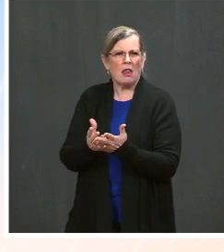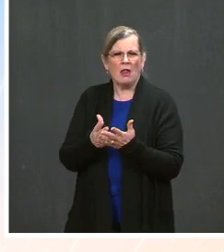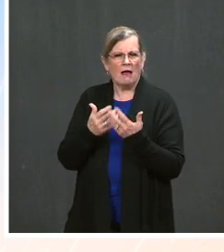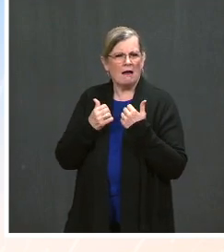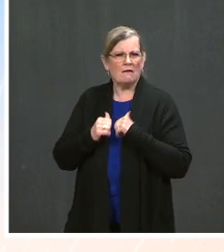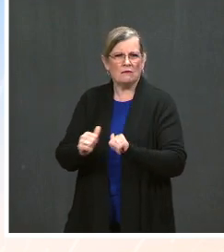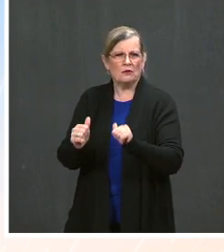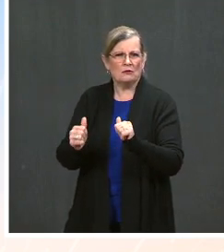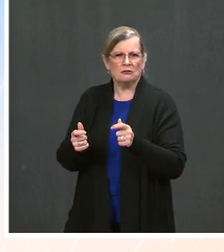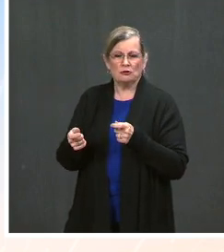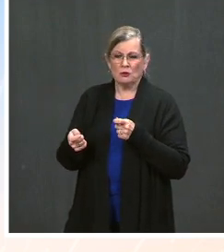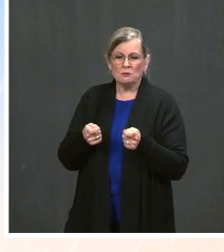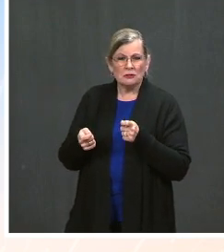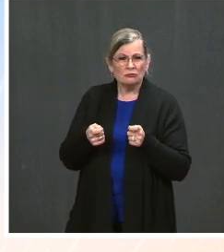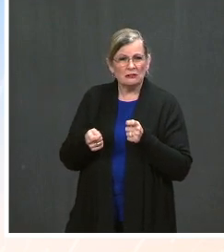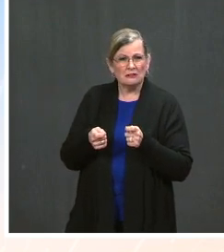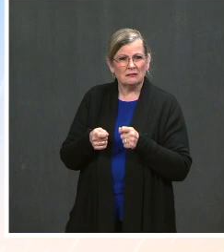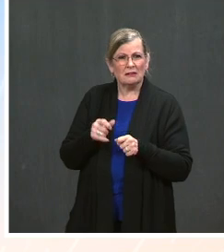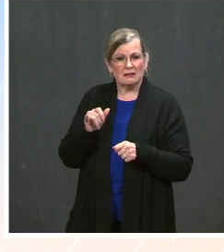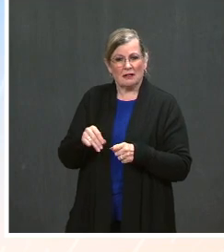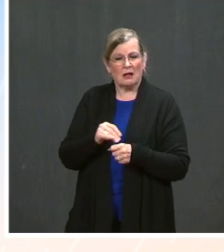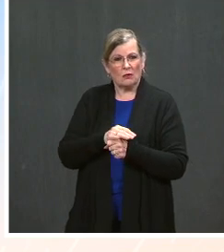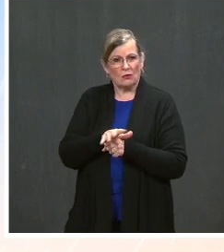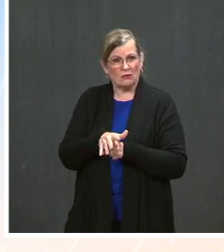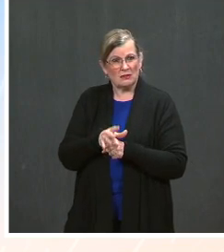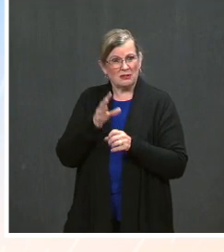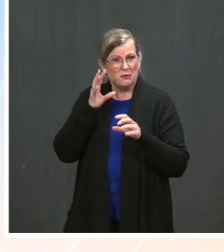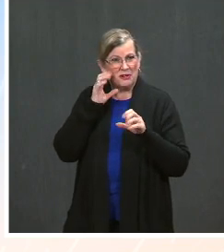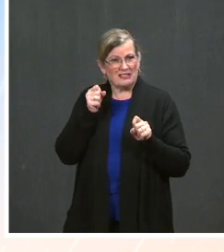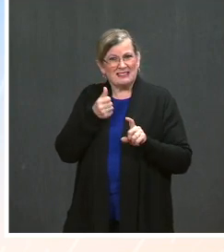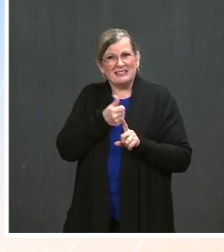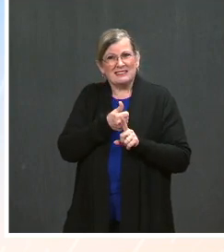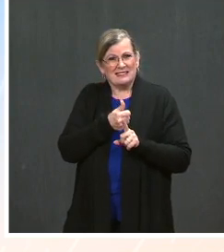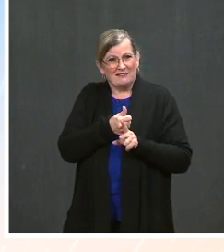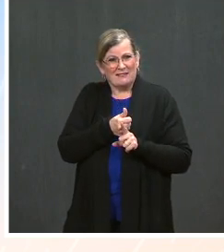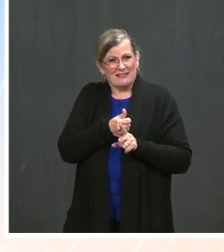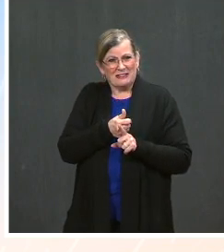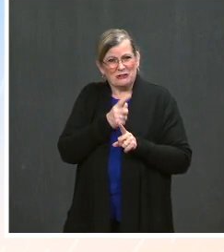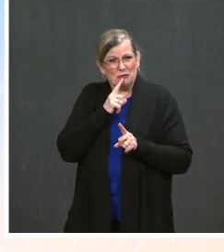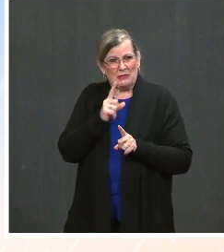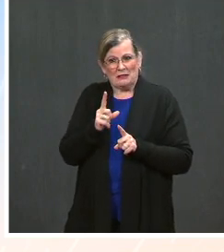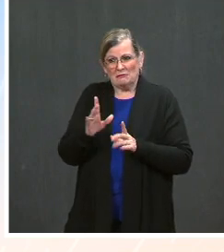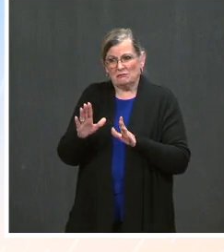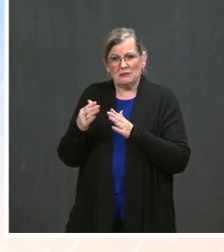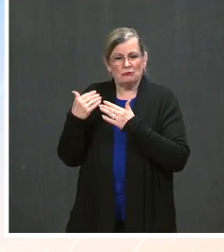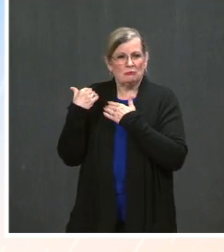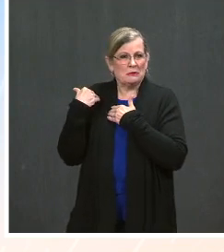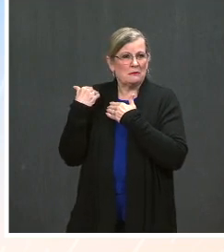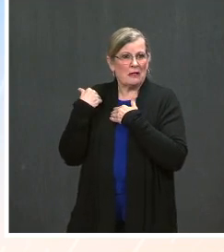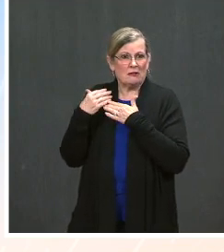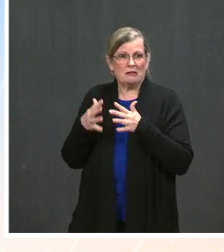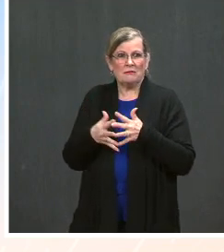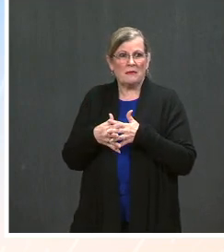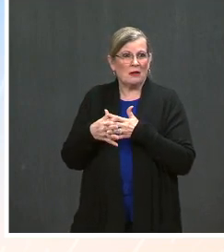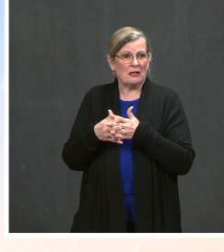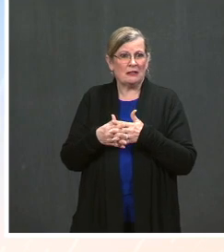But the President, as the President of the United States, his focus is on ensuring adult Americans and the American people are vaccinated.